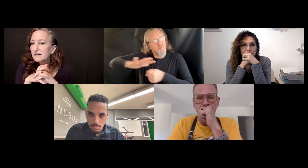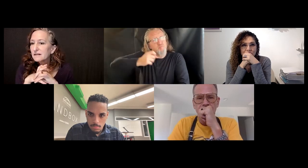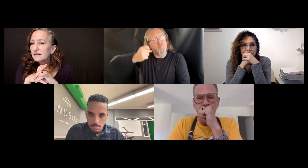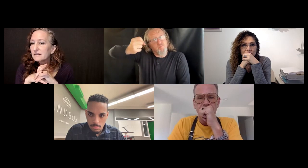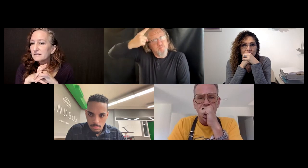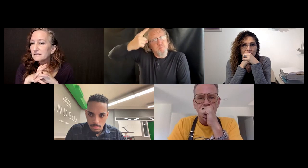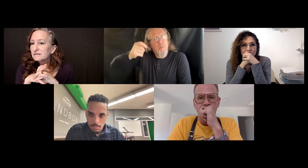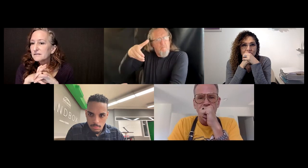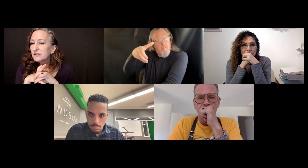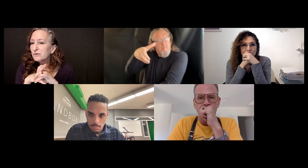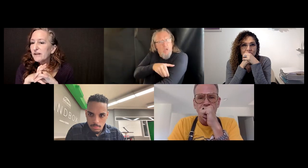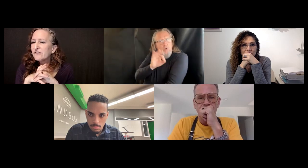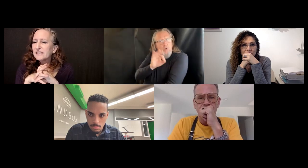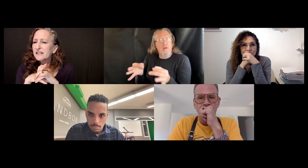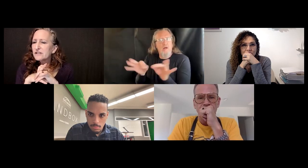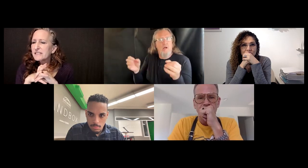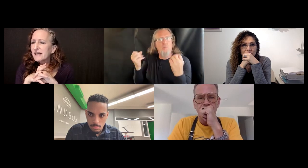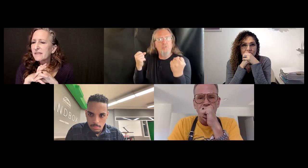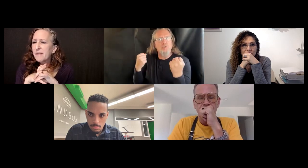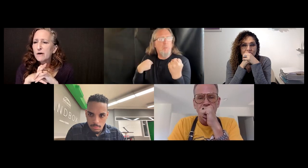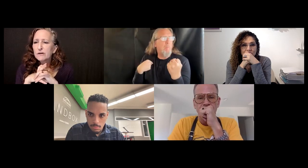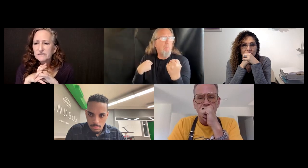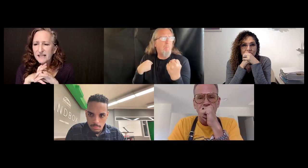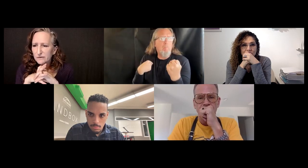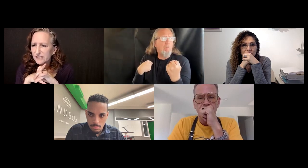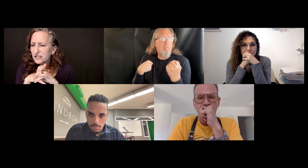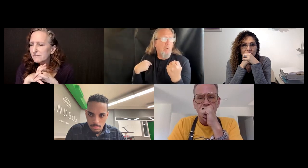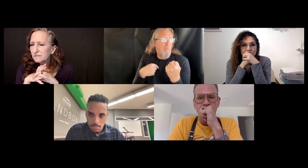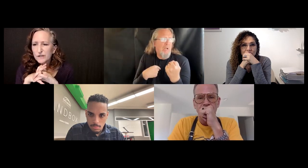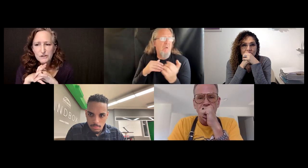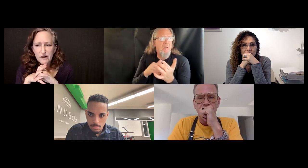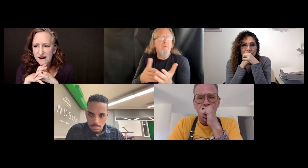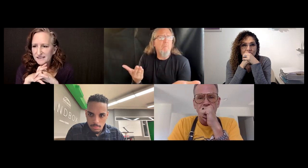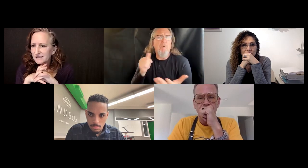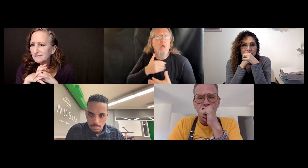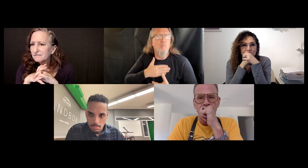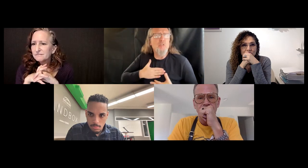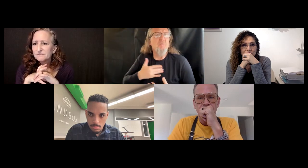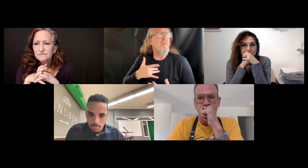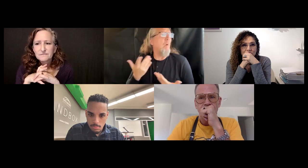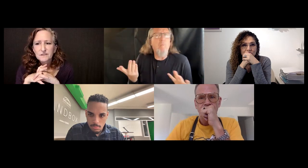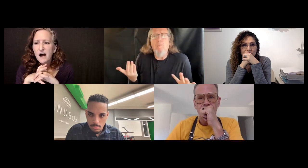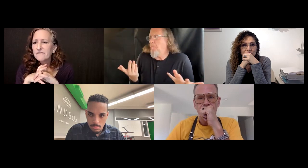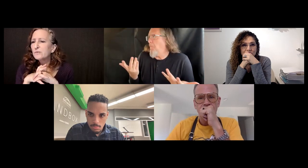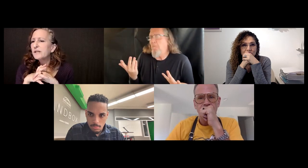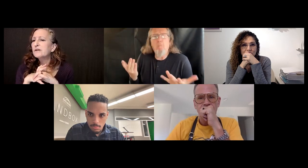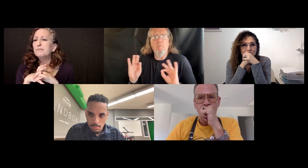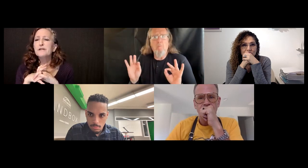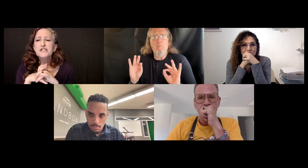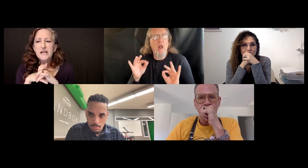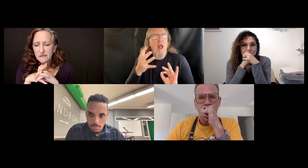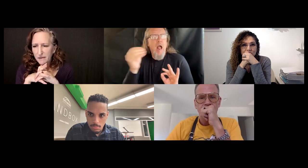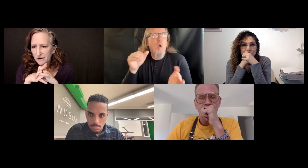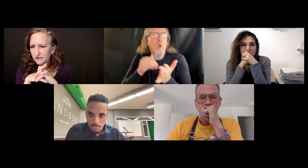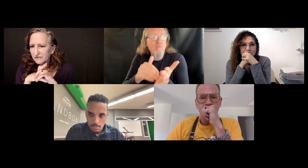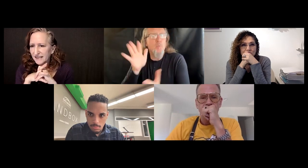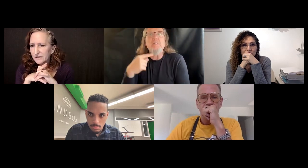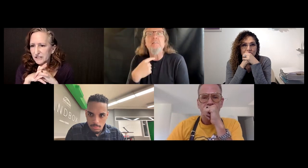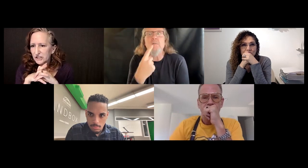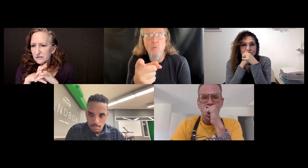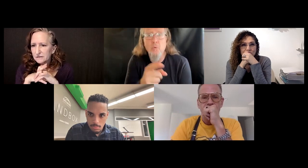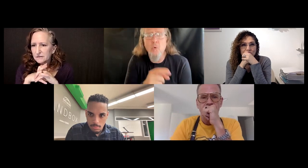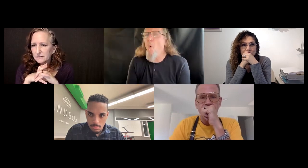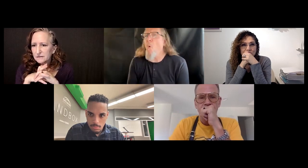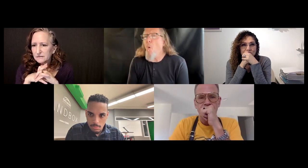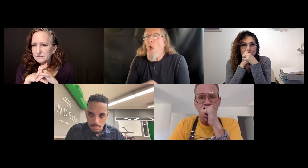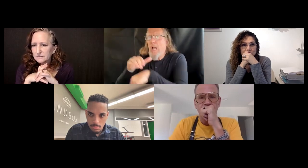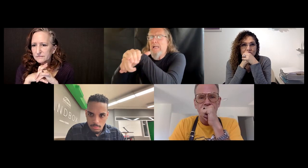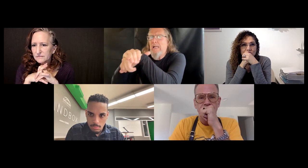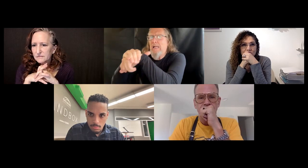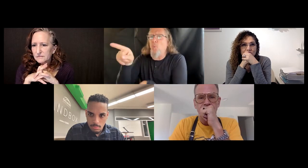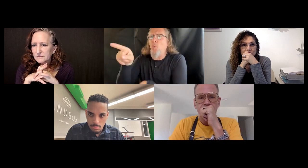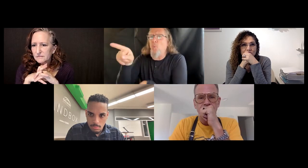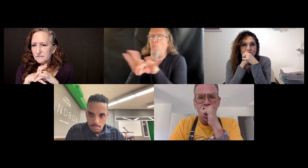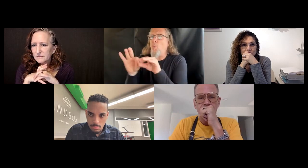So do we fully understand the power of language. We do not, often we don't appreciate the power of language